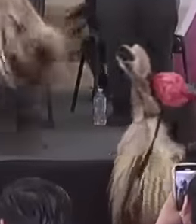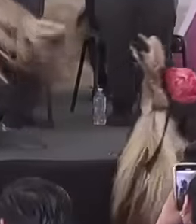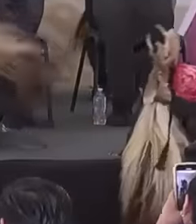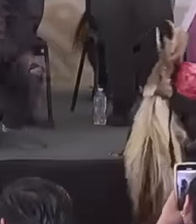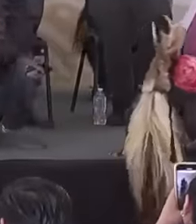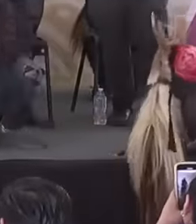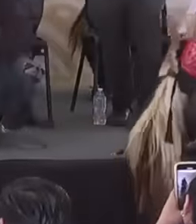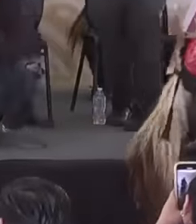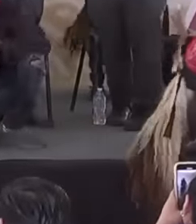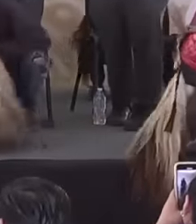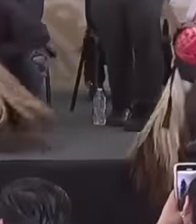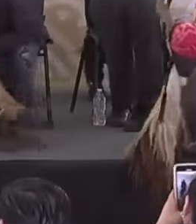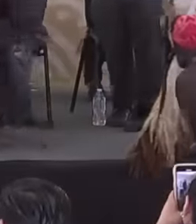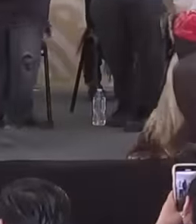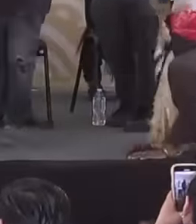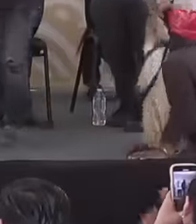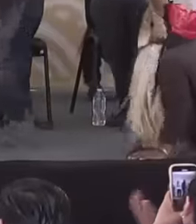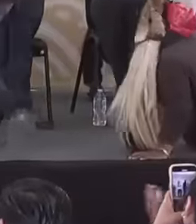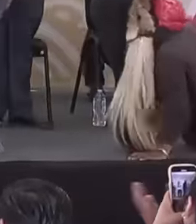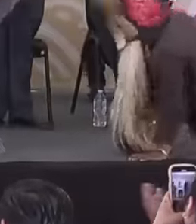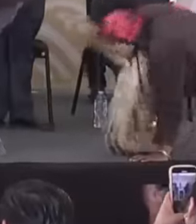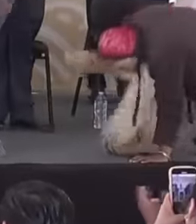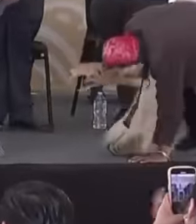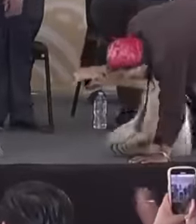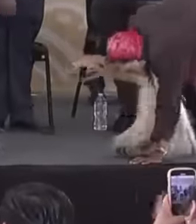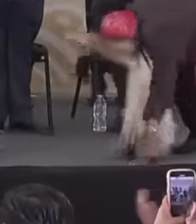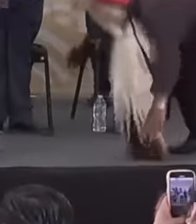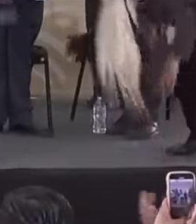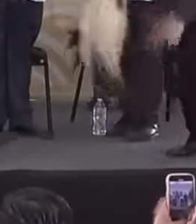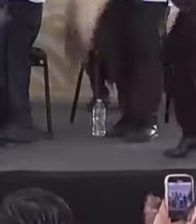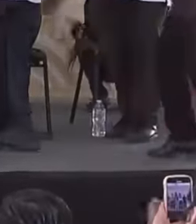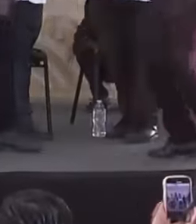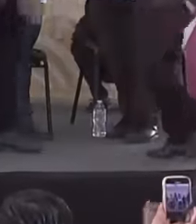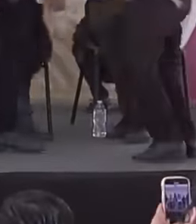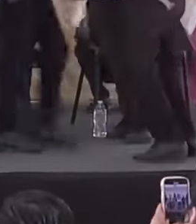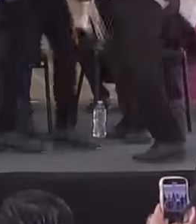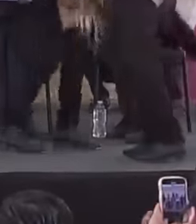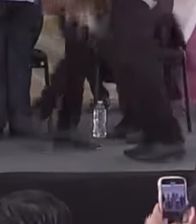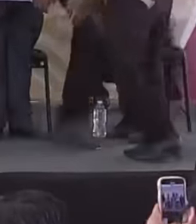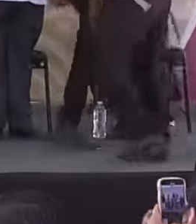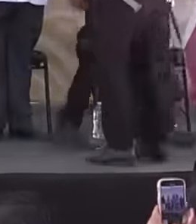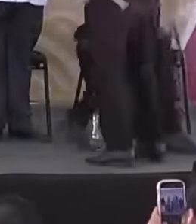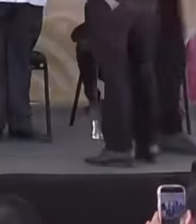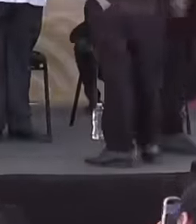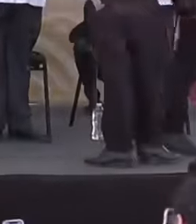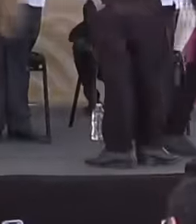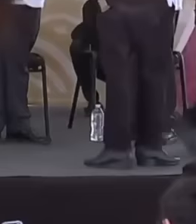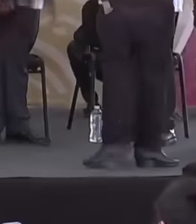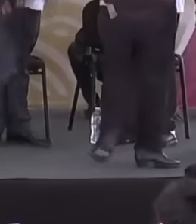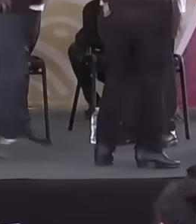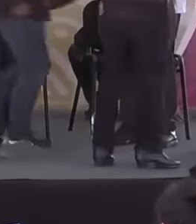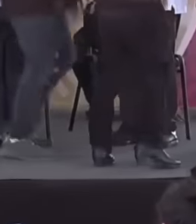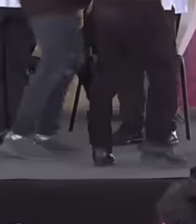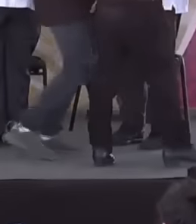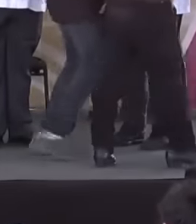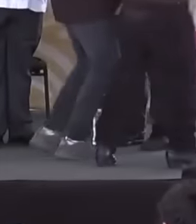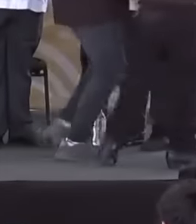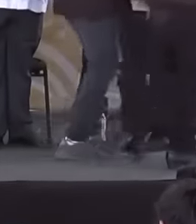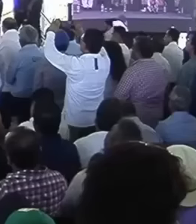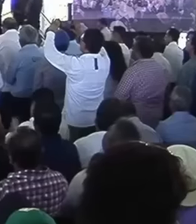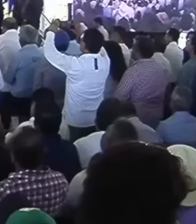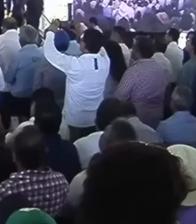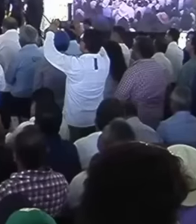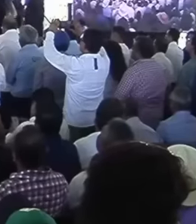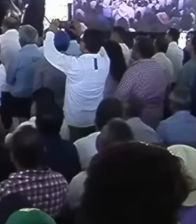H